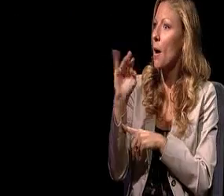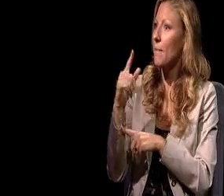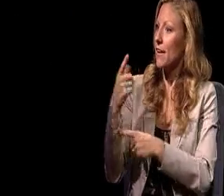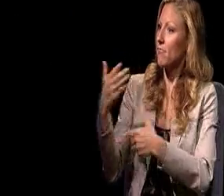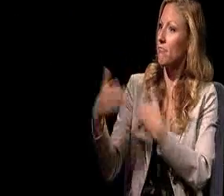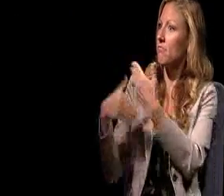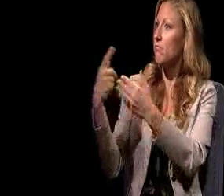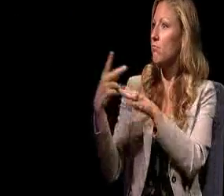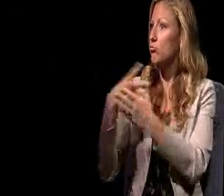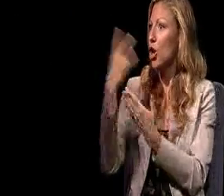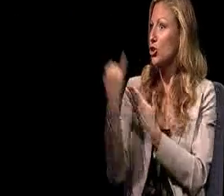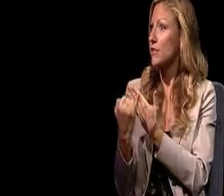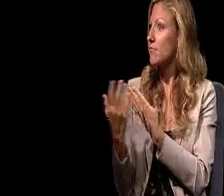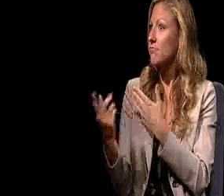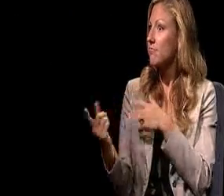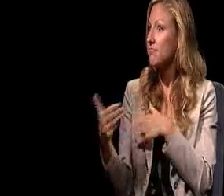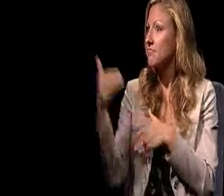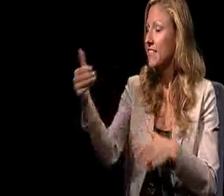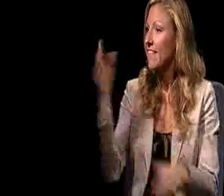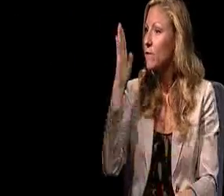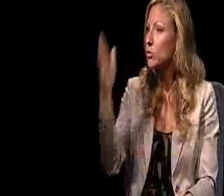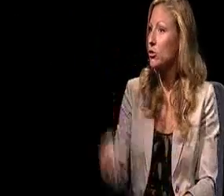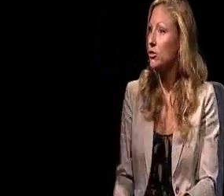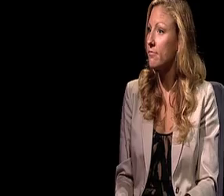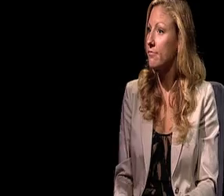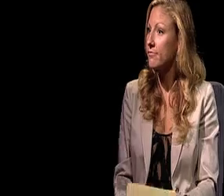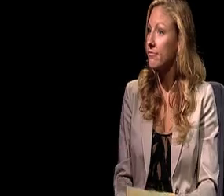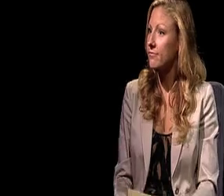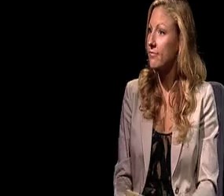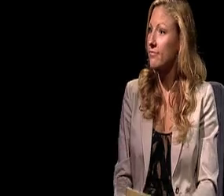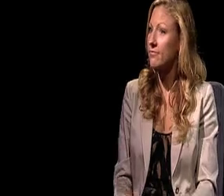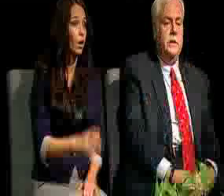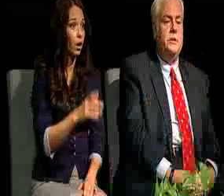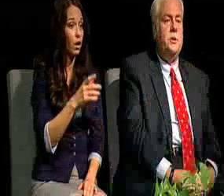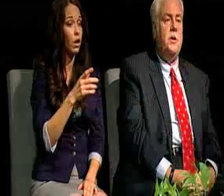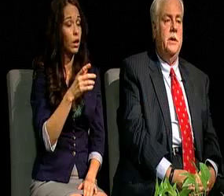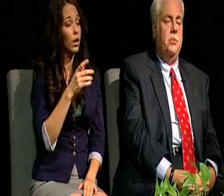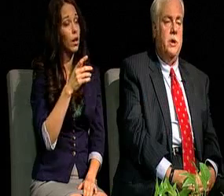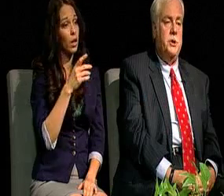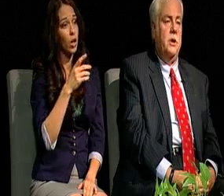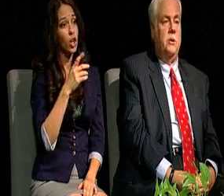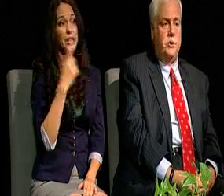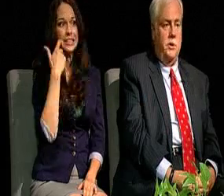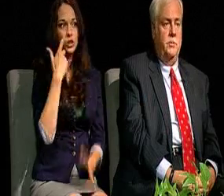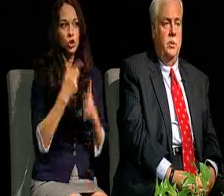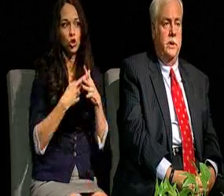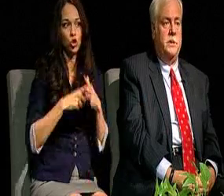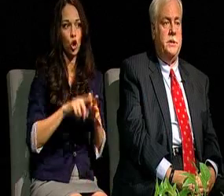Do you have any more upcoming projects that you'd like to discuss? We just started a project called Turning Points